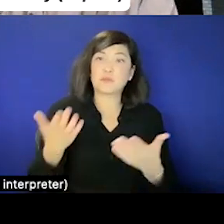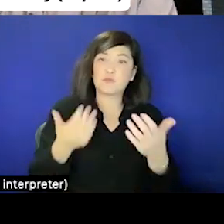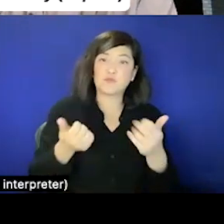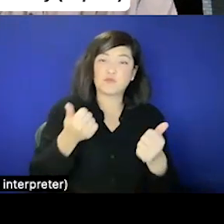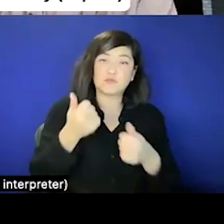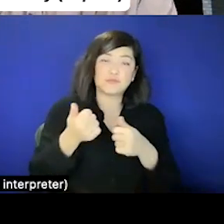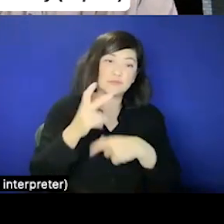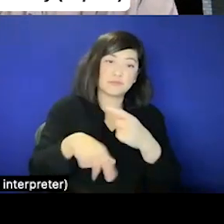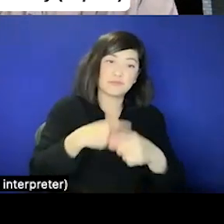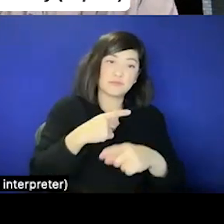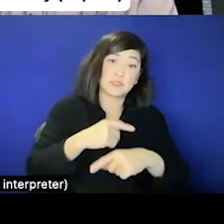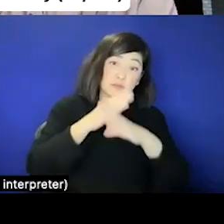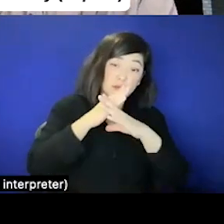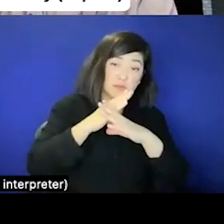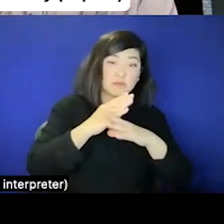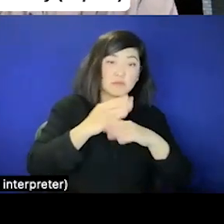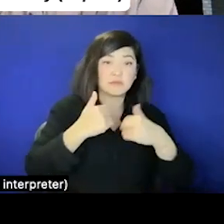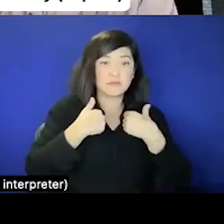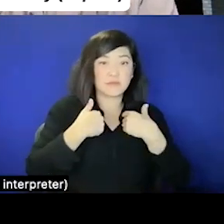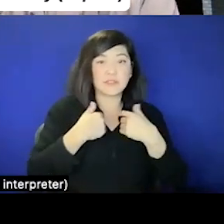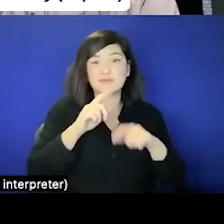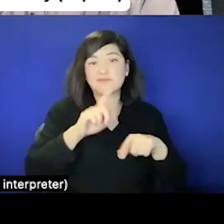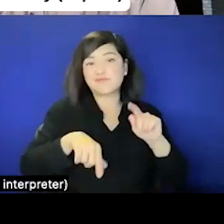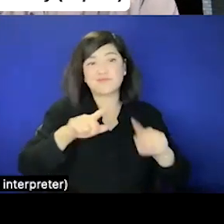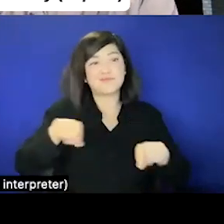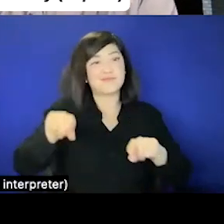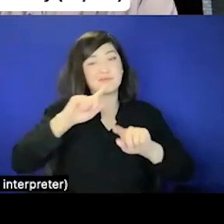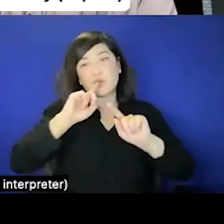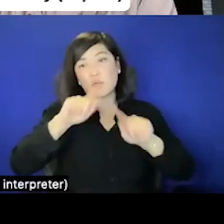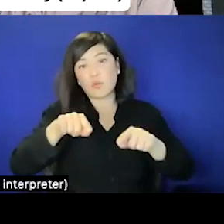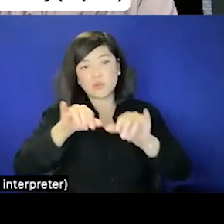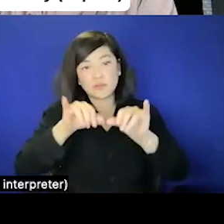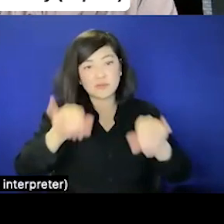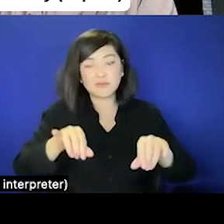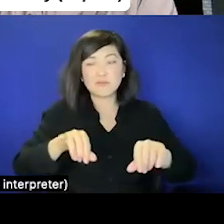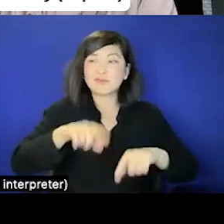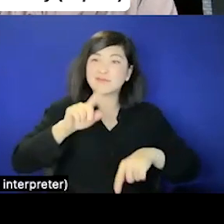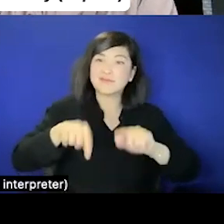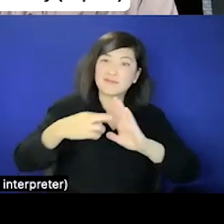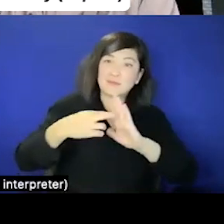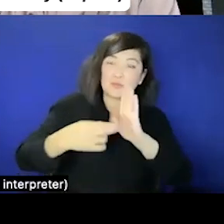of different retailing ordering systems. There are different protocols on how they're organised.